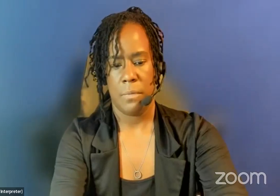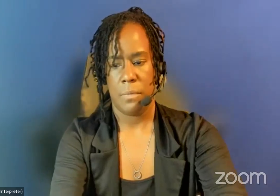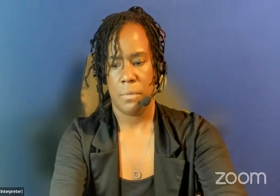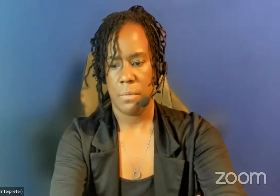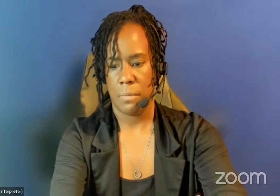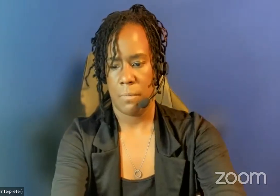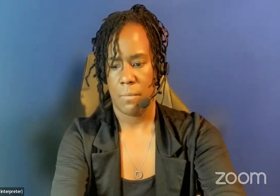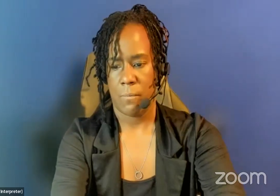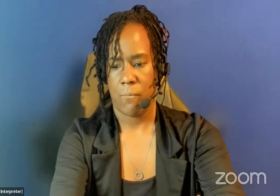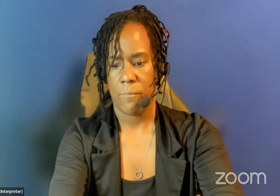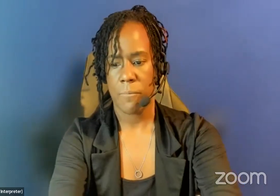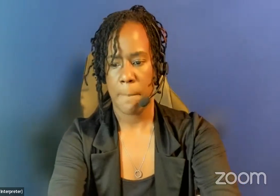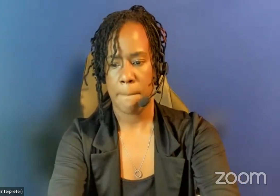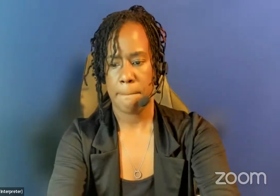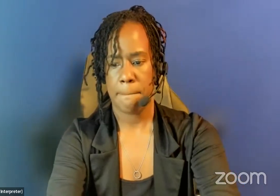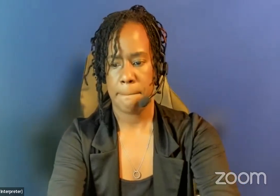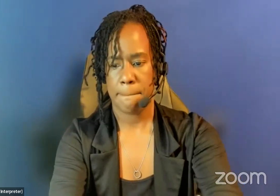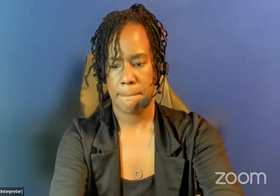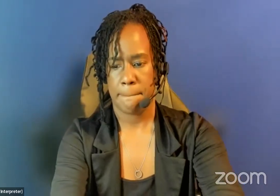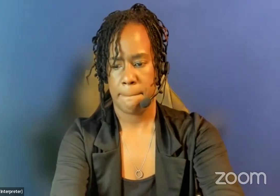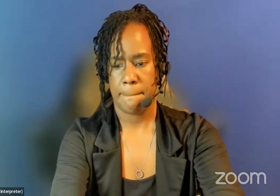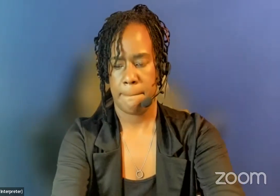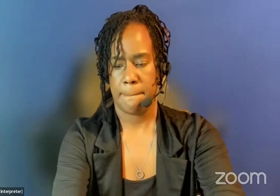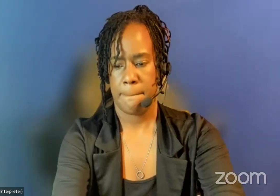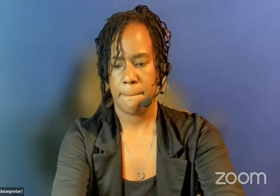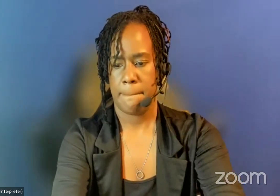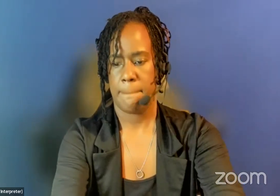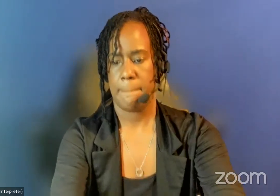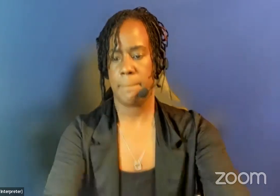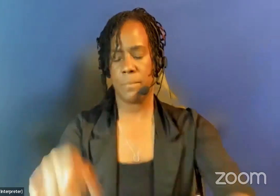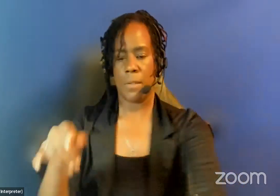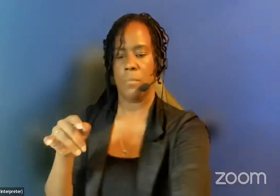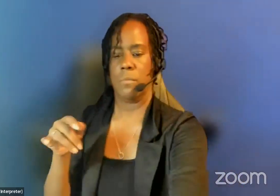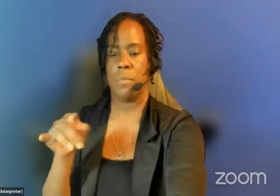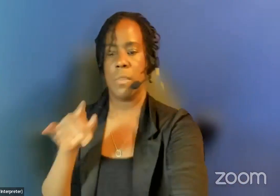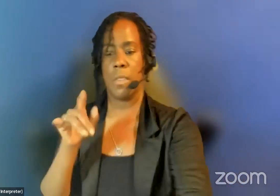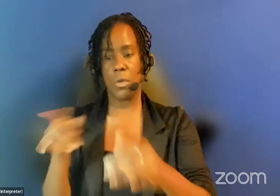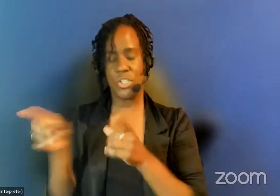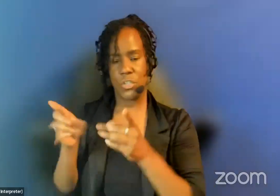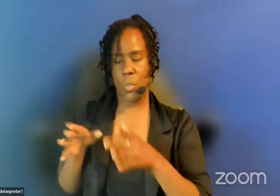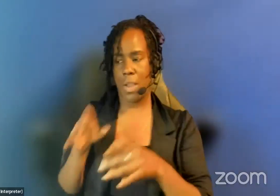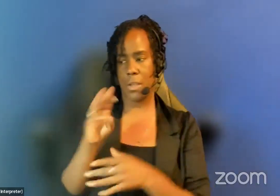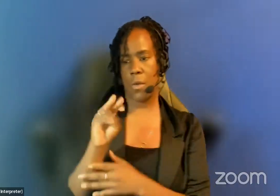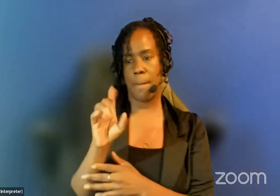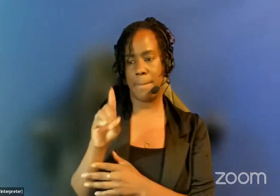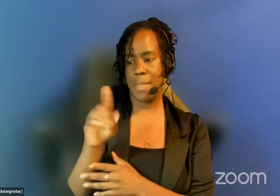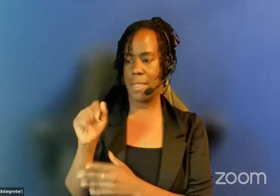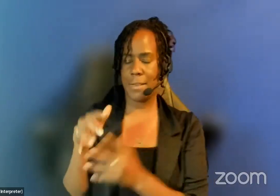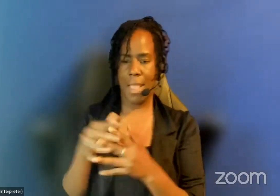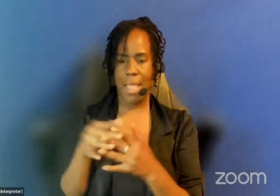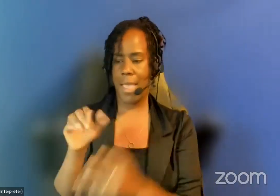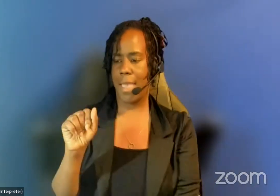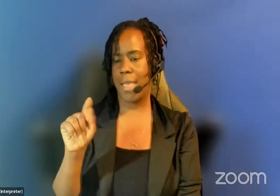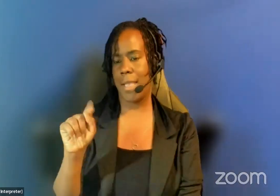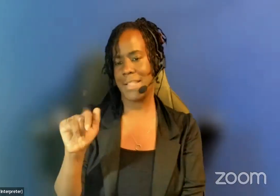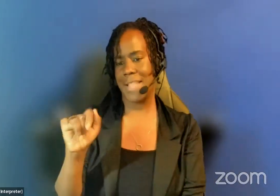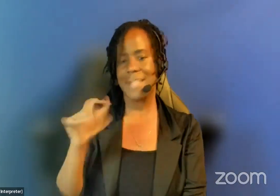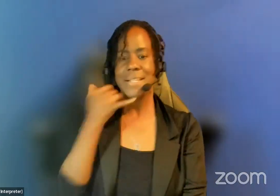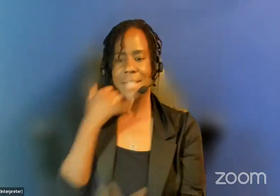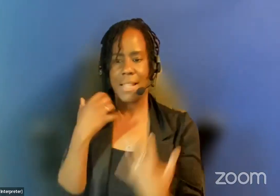I'm actually going to begin with a video talk by Dr. Kathy Hsu Wibberly, a colleague of mine,